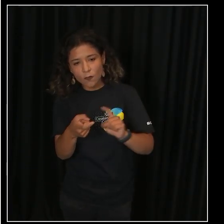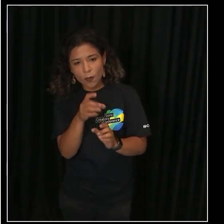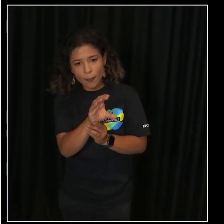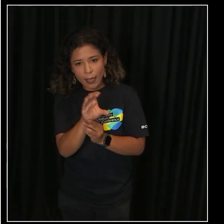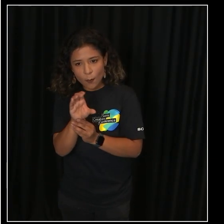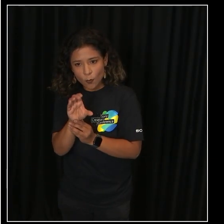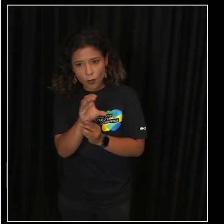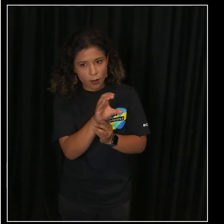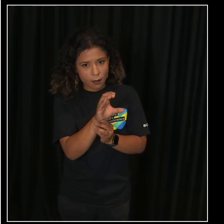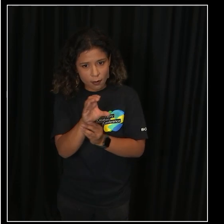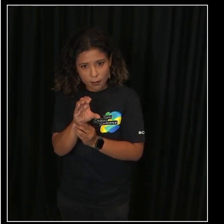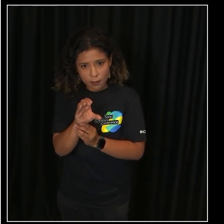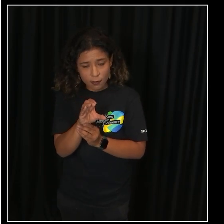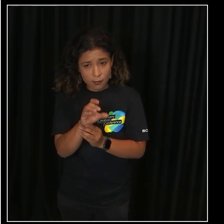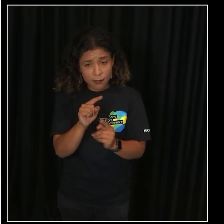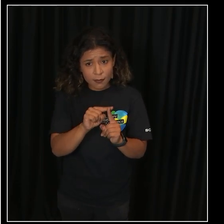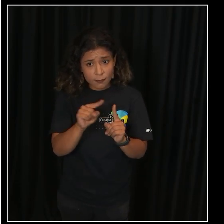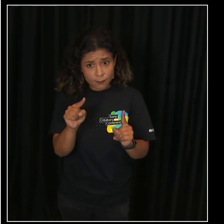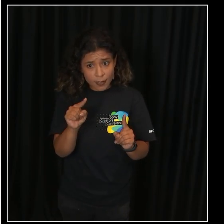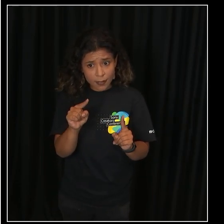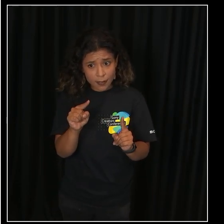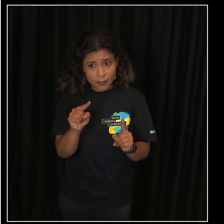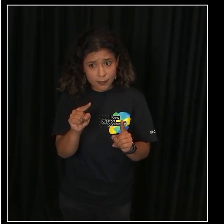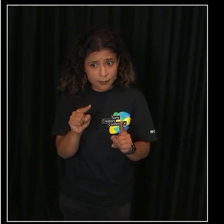The side effect of this and the observation number two